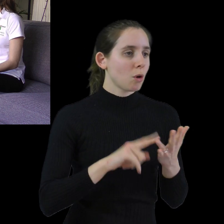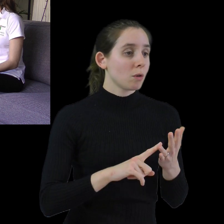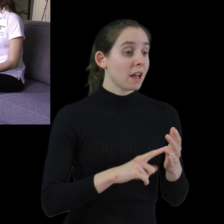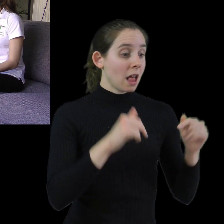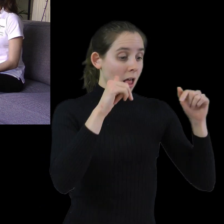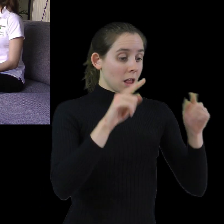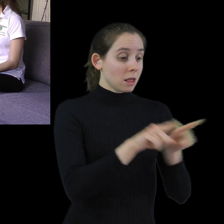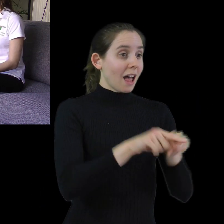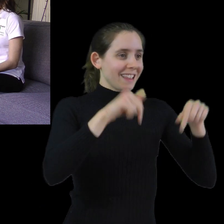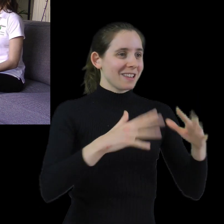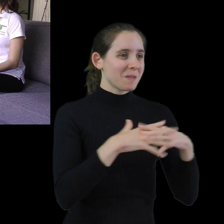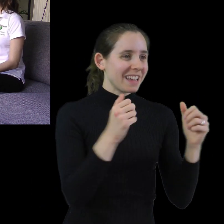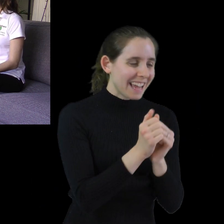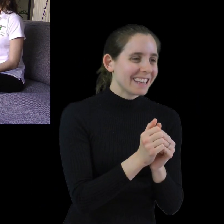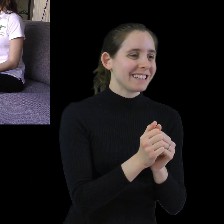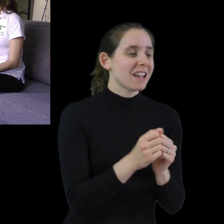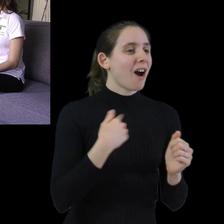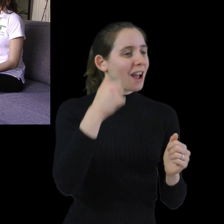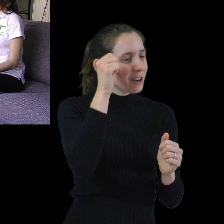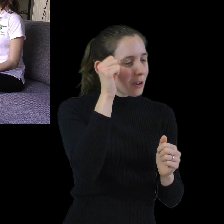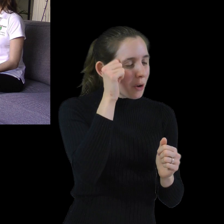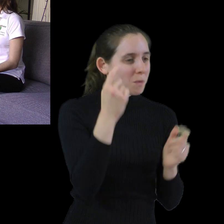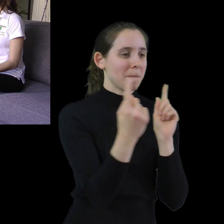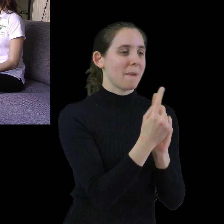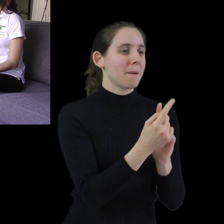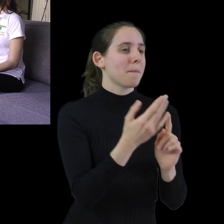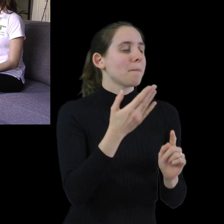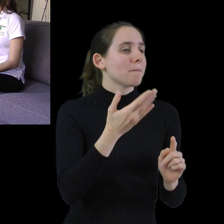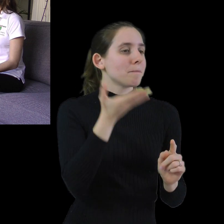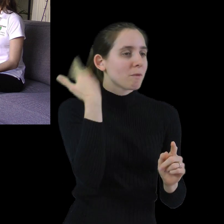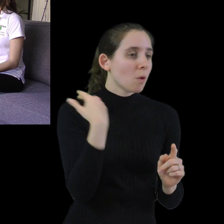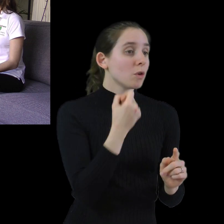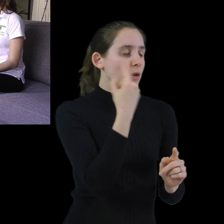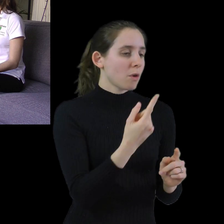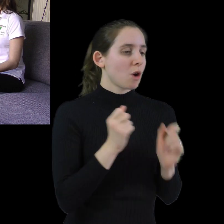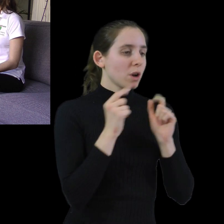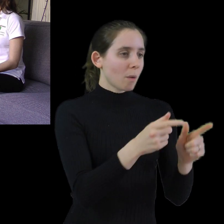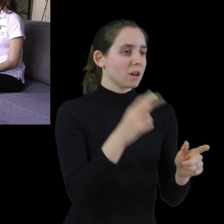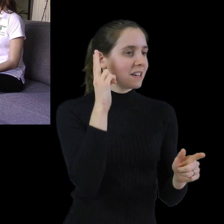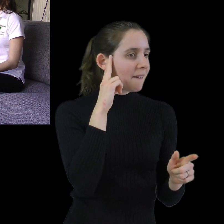Coralie: Like this weekend. Wayne: ...like this weekend. I know we've met previously. Tomorrow we're off to a... Kimberley: Deaf Festival